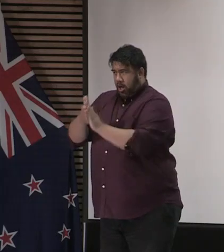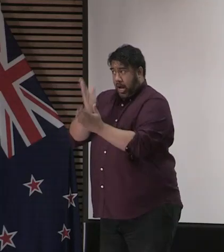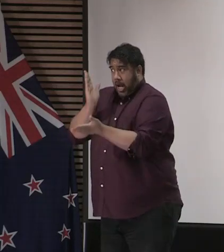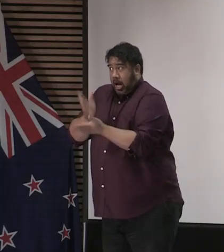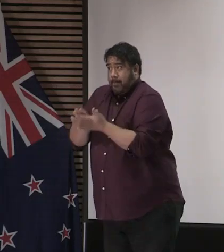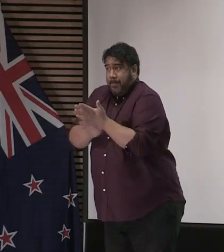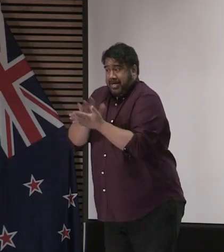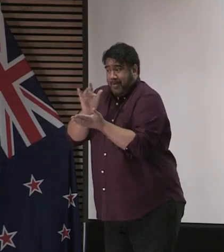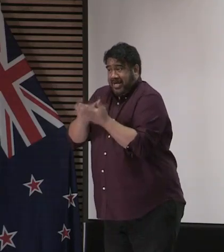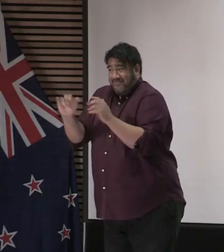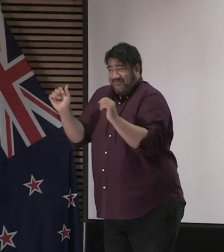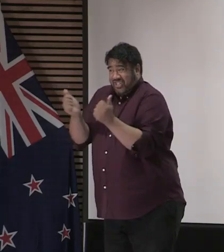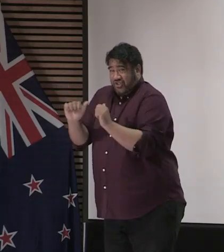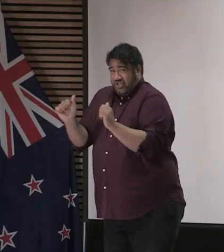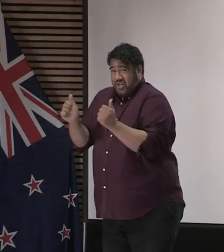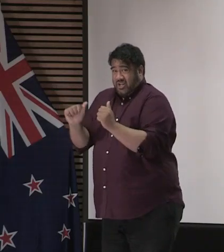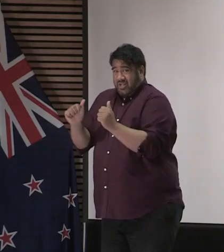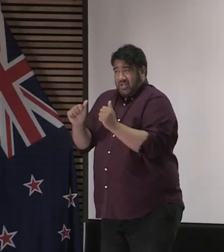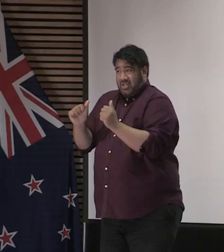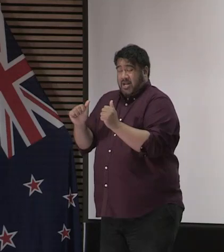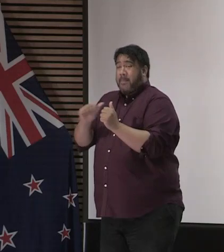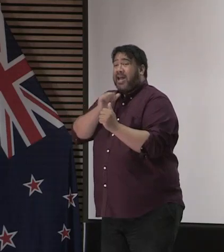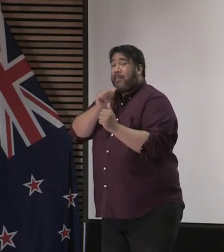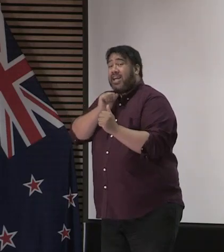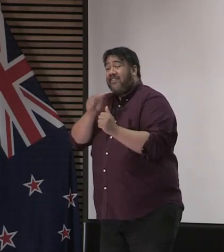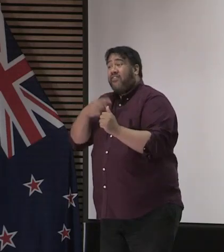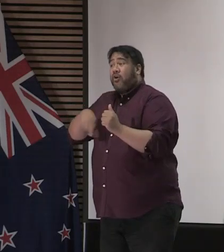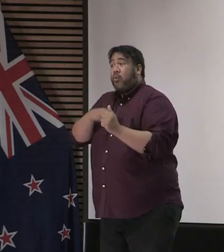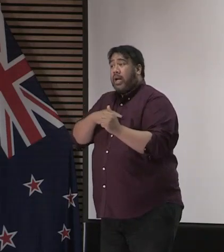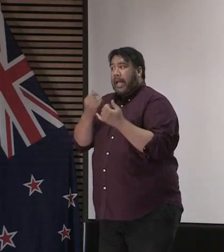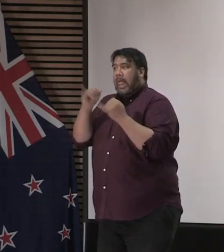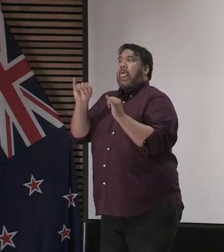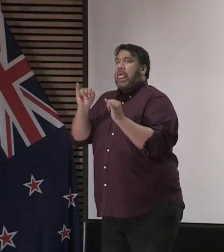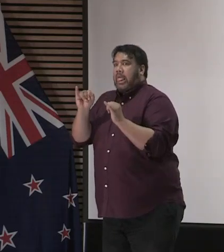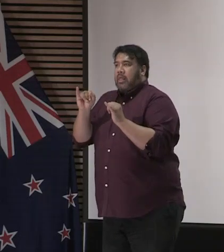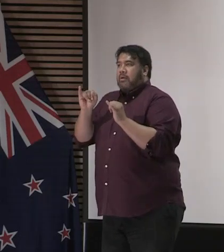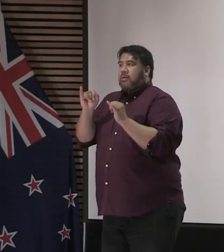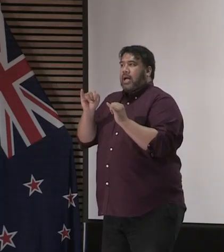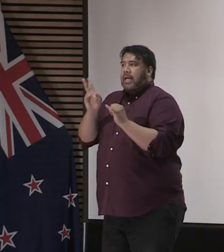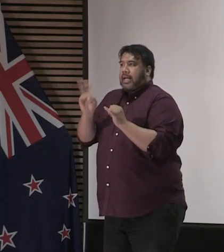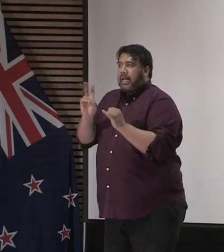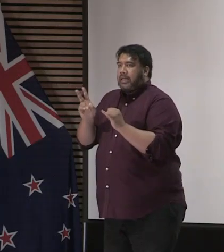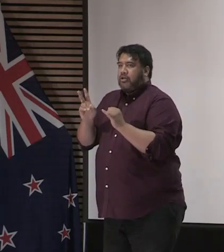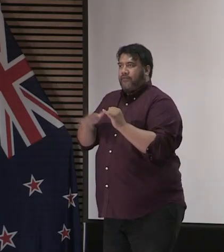stamp it out". So you say we've achieved our goal of elimination. What